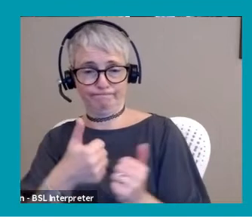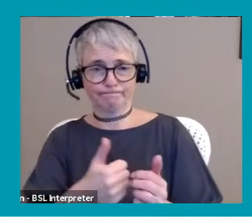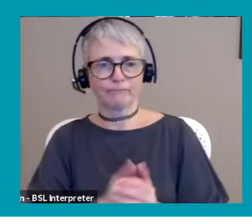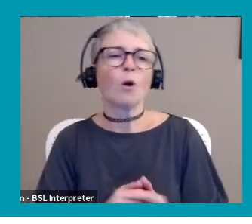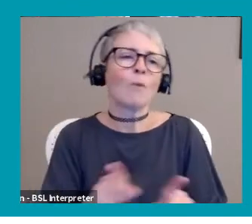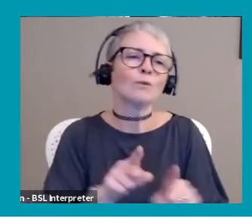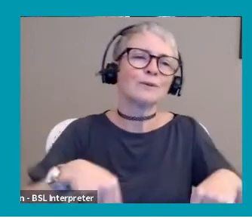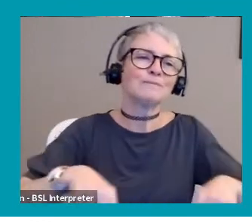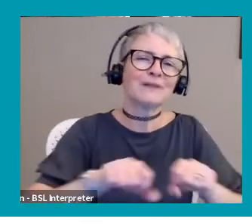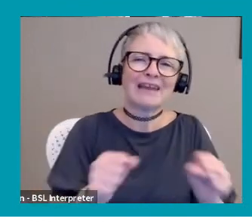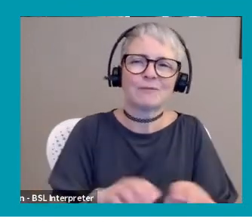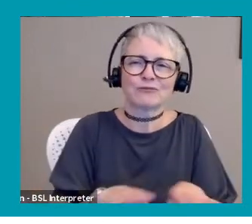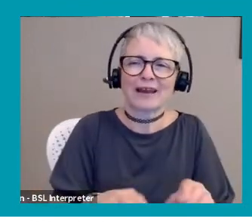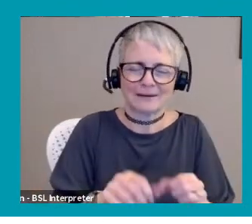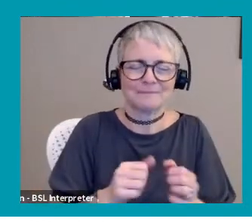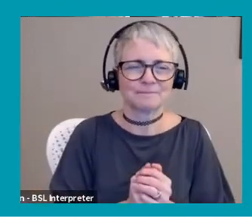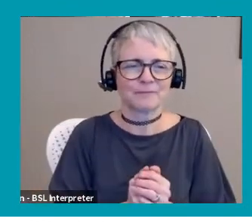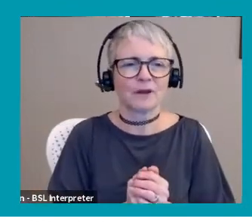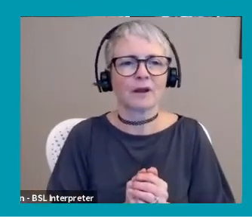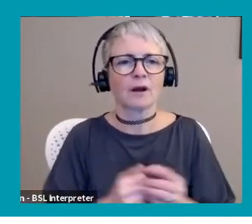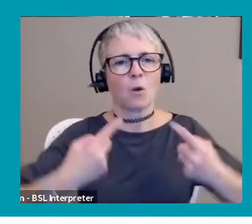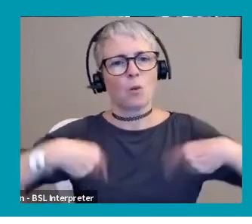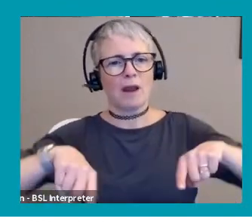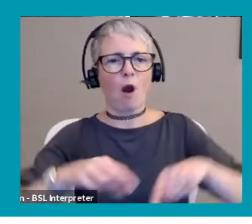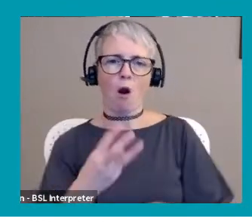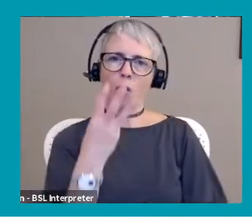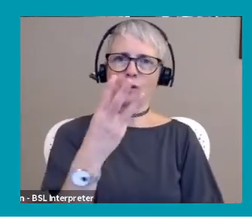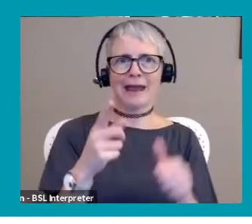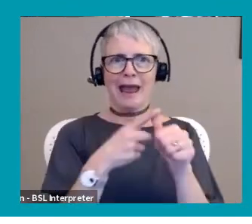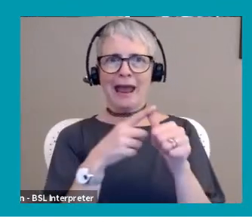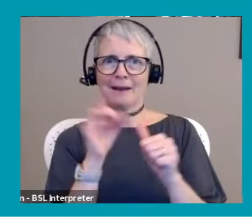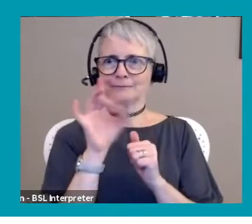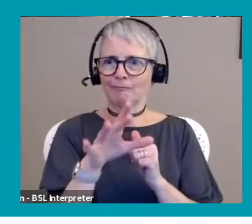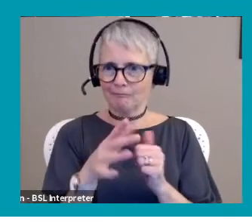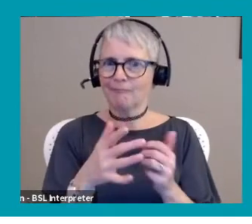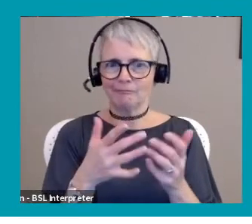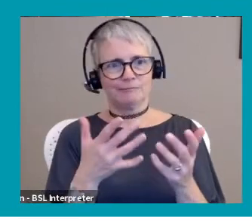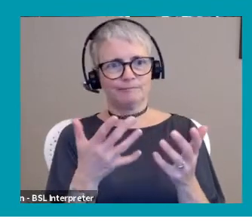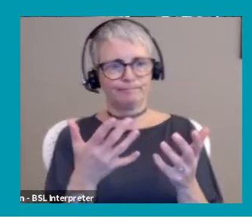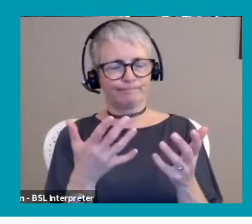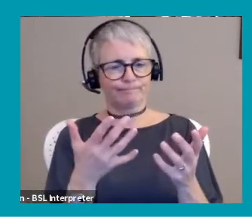So Evenbreak is a triple A rated accessible recruitment job board